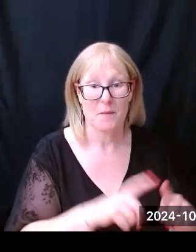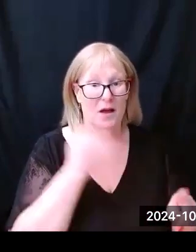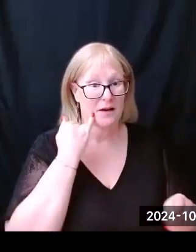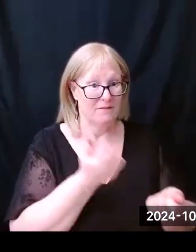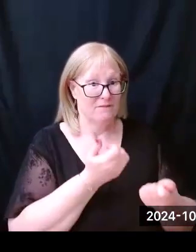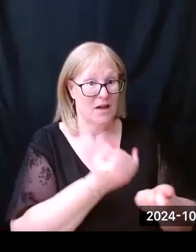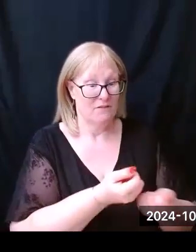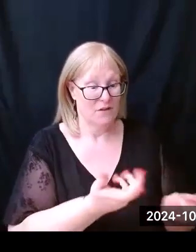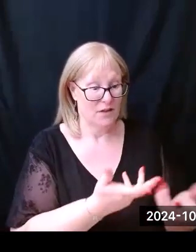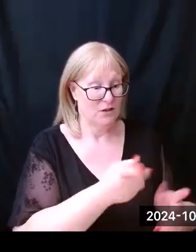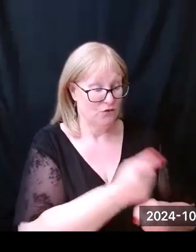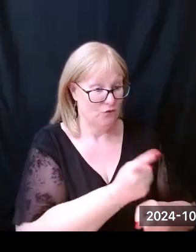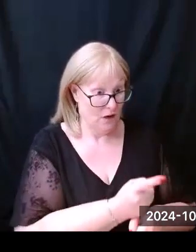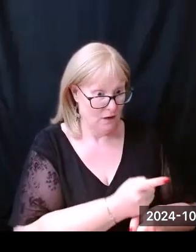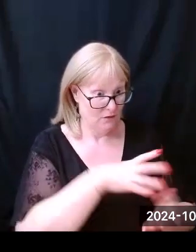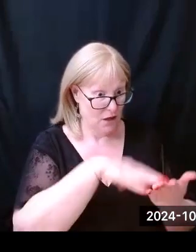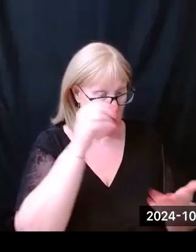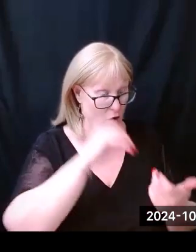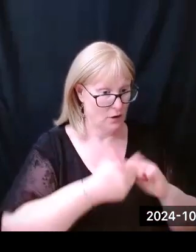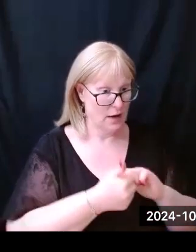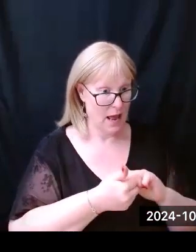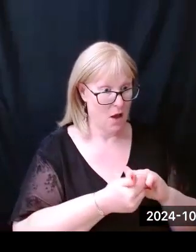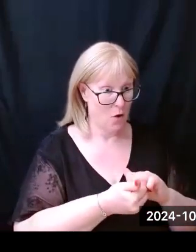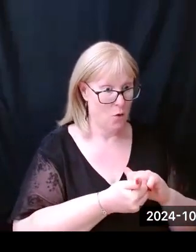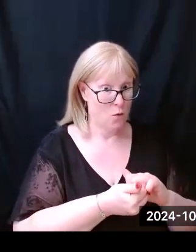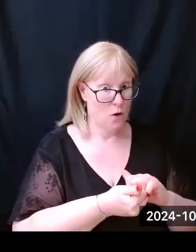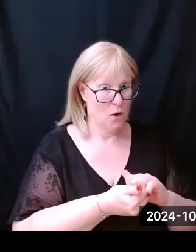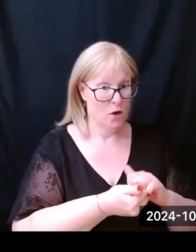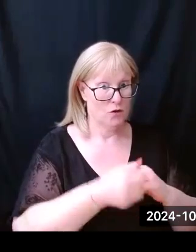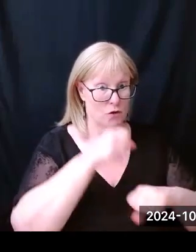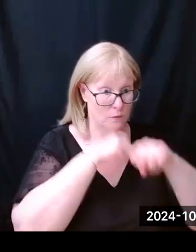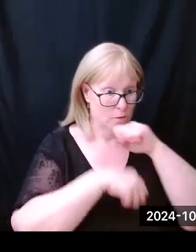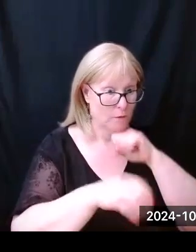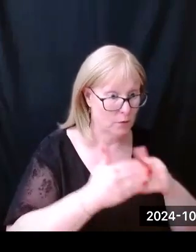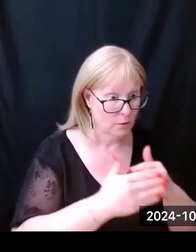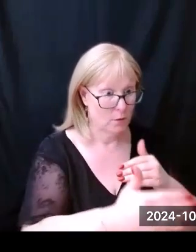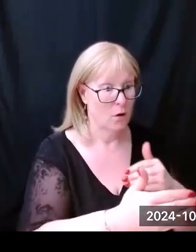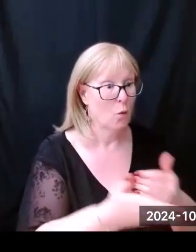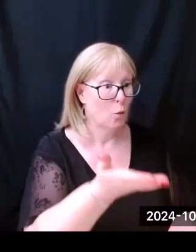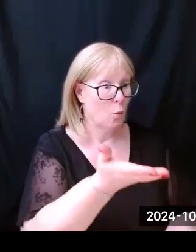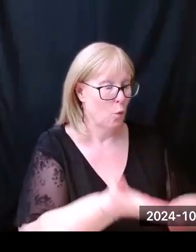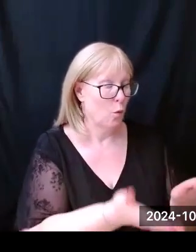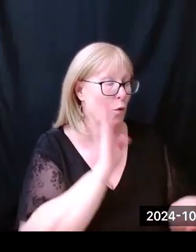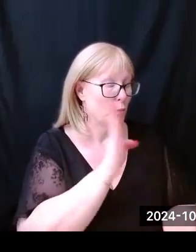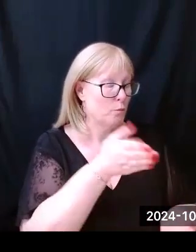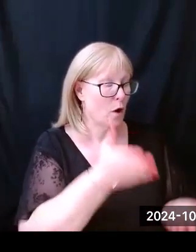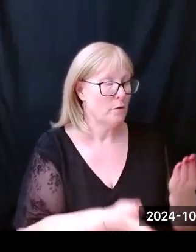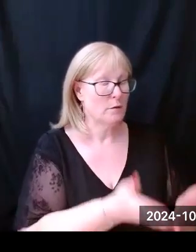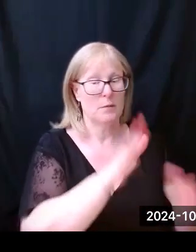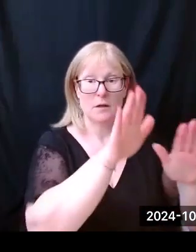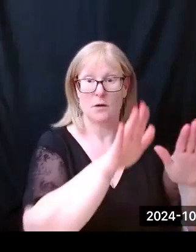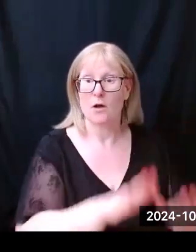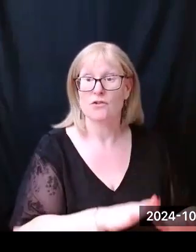to get out of their own way are going to be awesome and stellar and probably president attorneys or CEOs at some point.